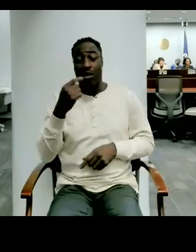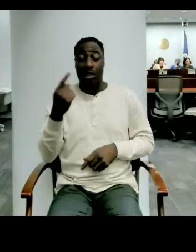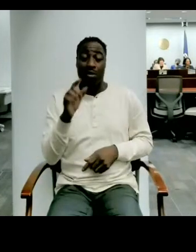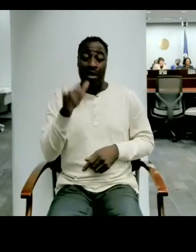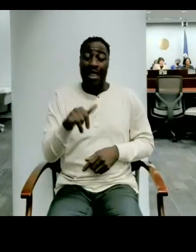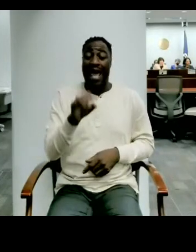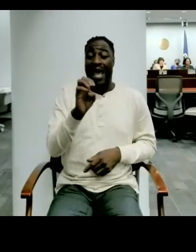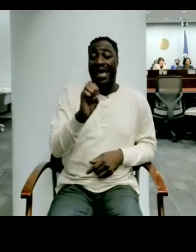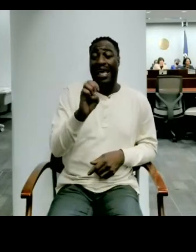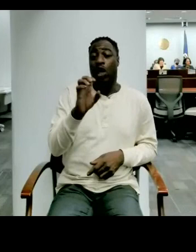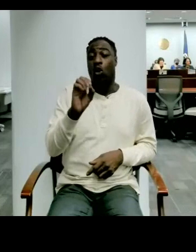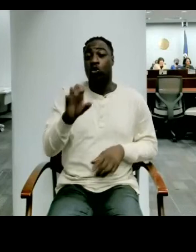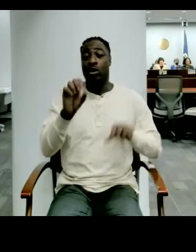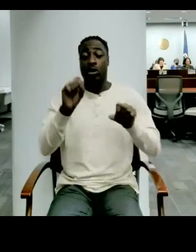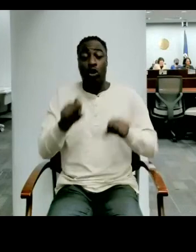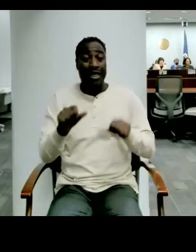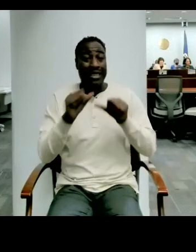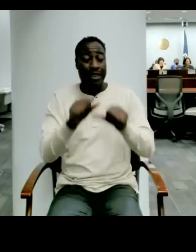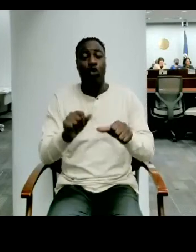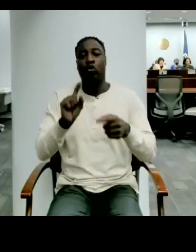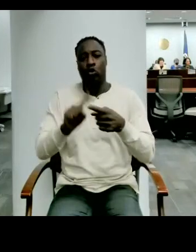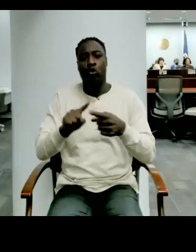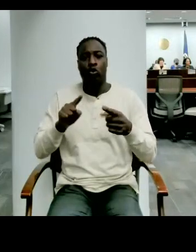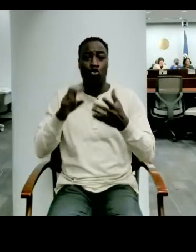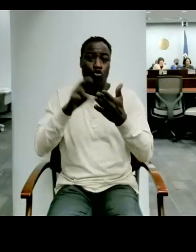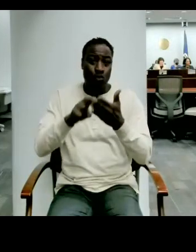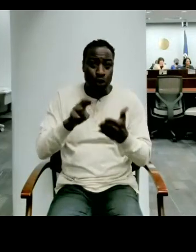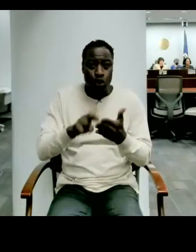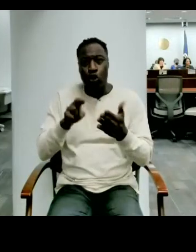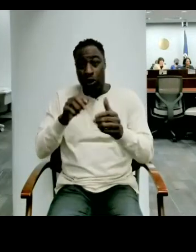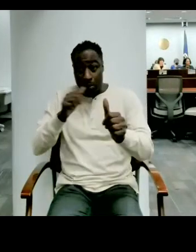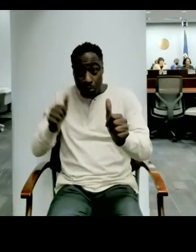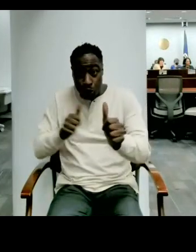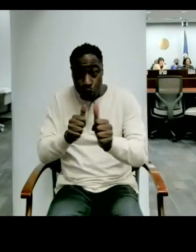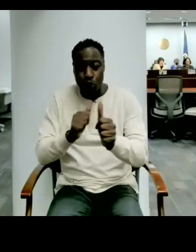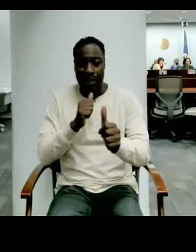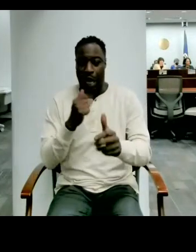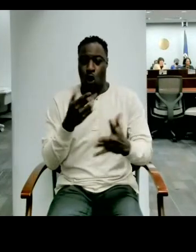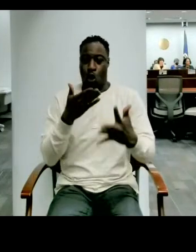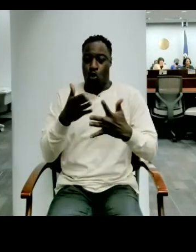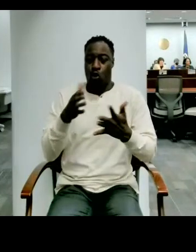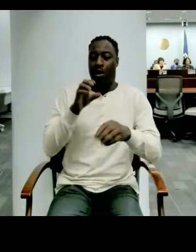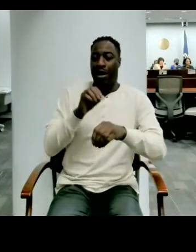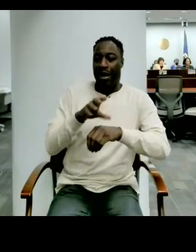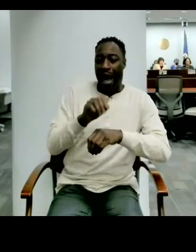EEOC could continue to pursue not only through guidance but through briefs and